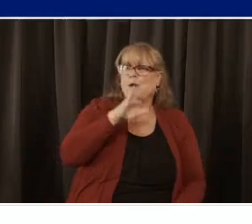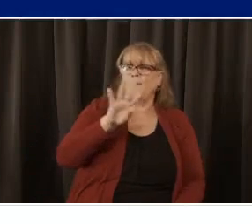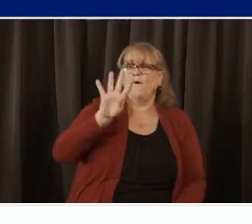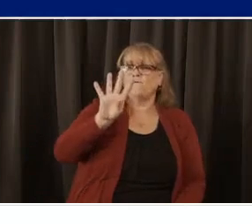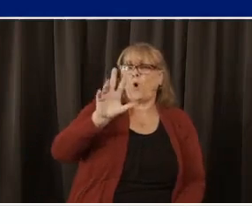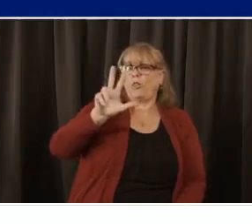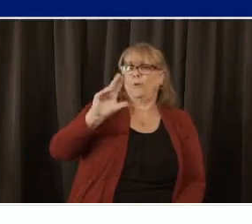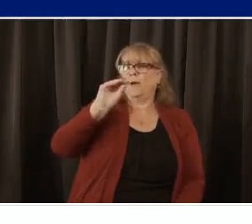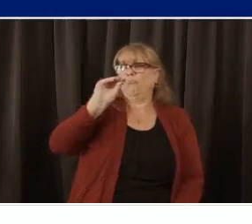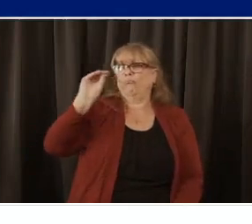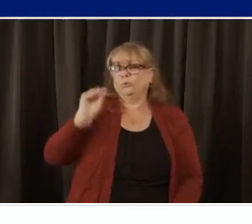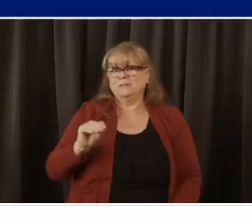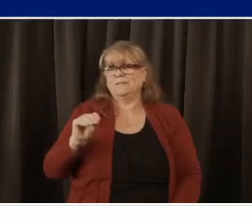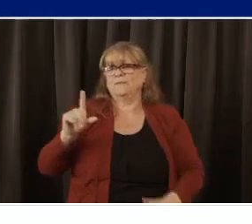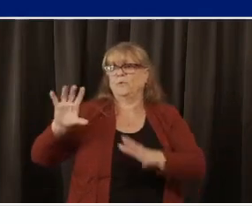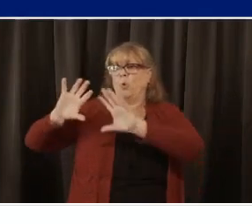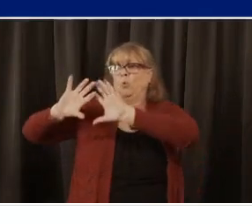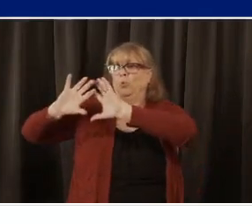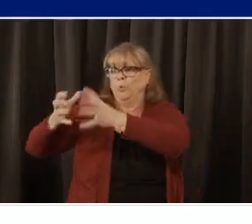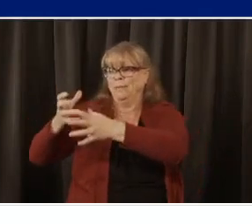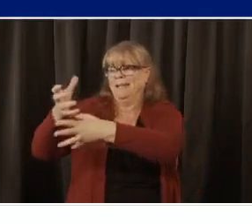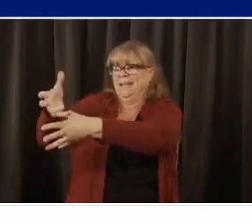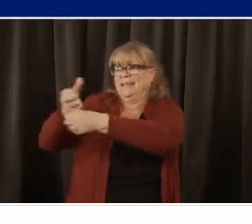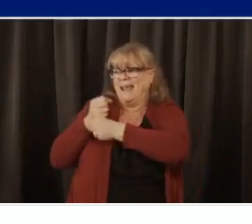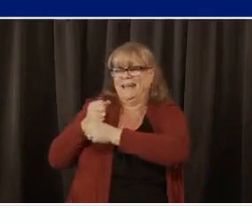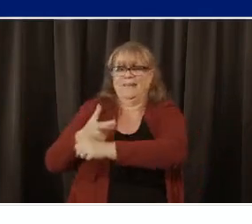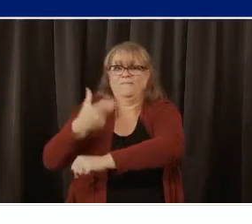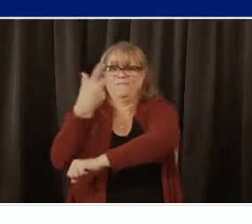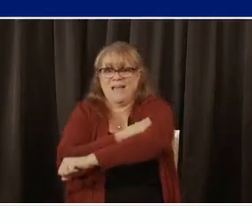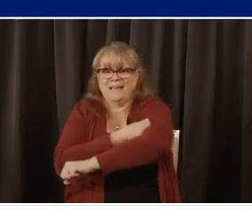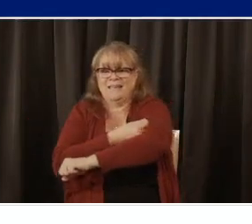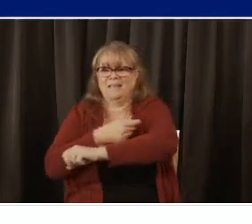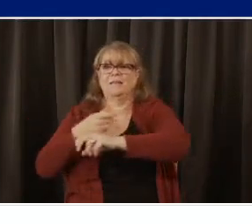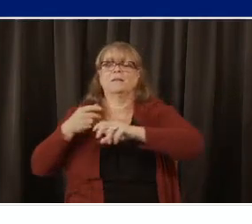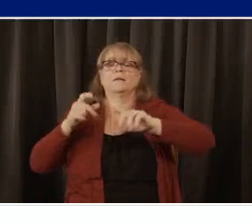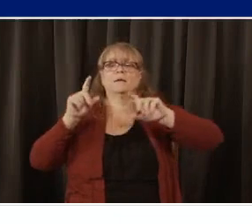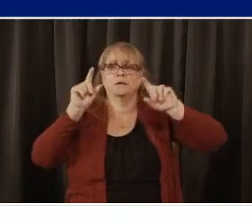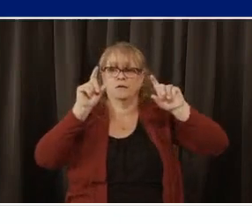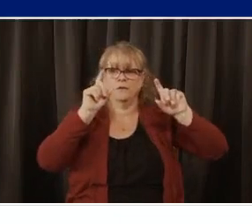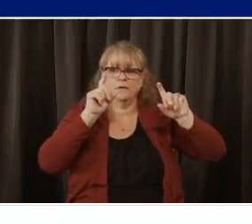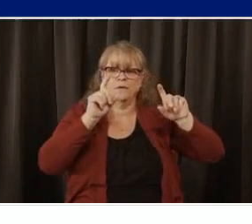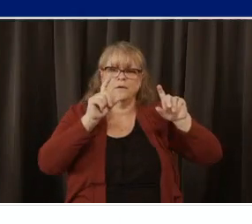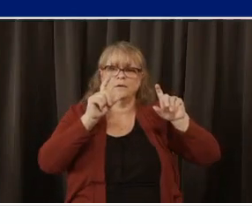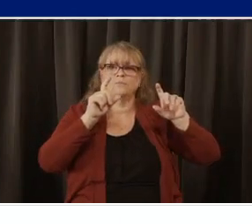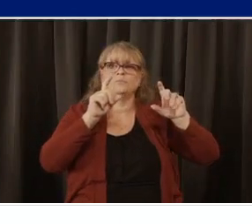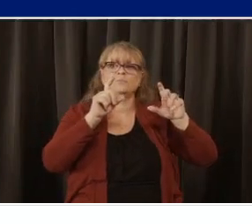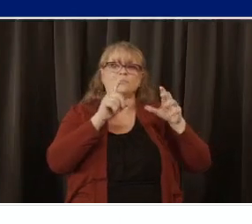50% of positive cases that are occurring in the state are now due to variants of COVID-19.